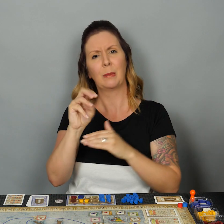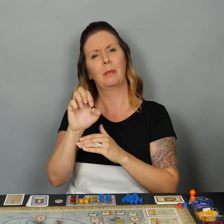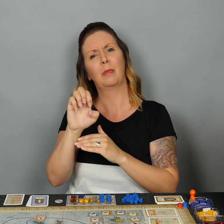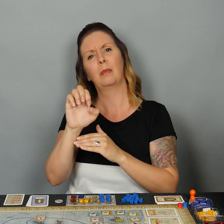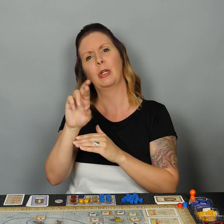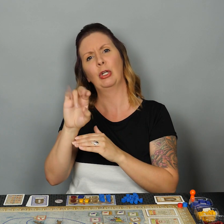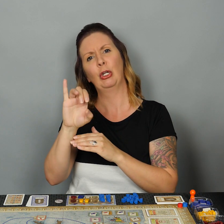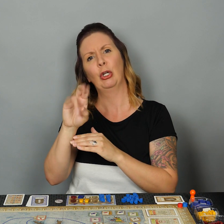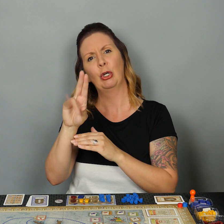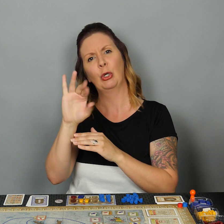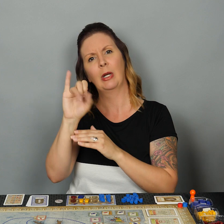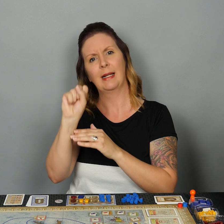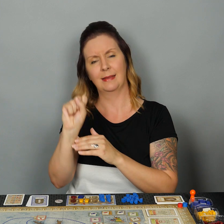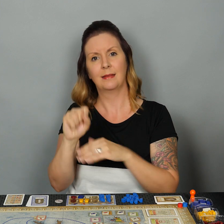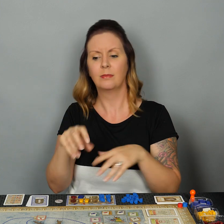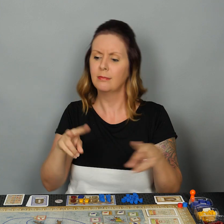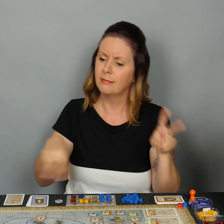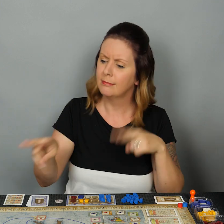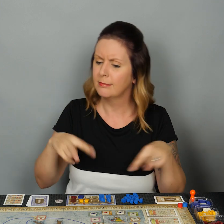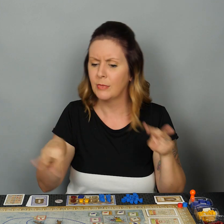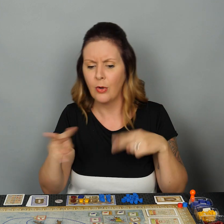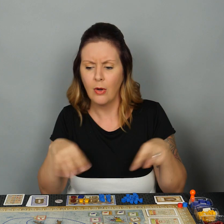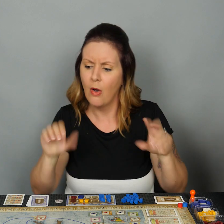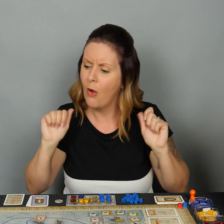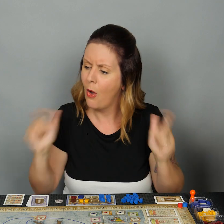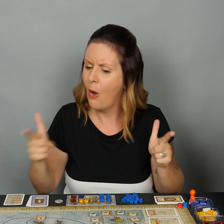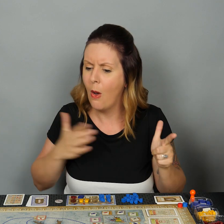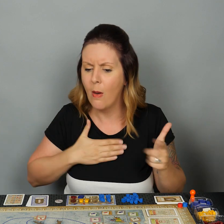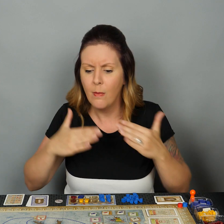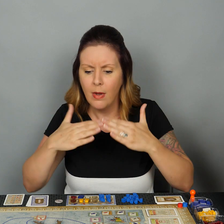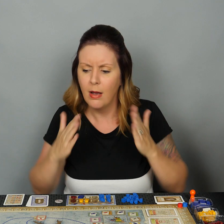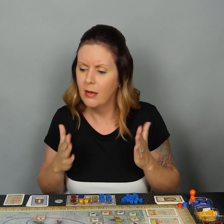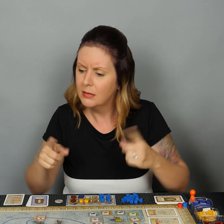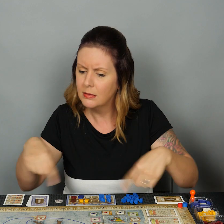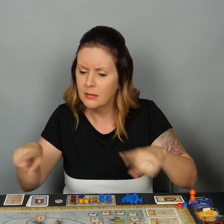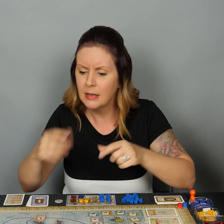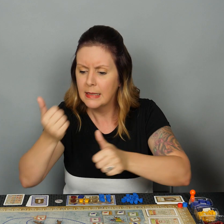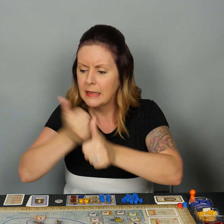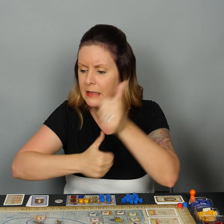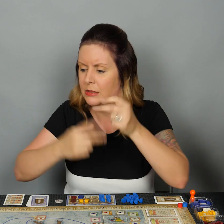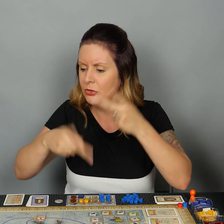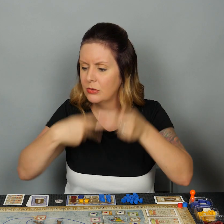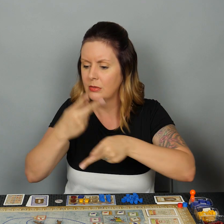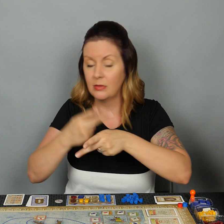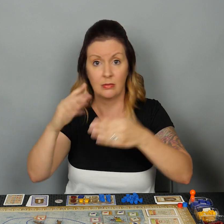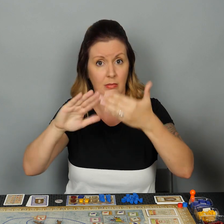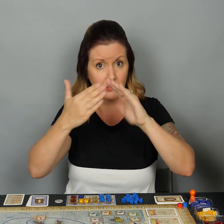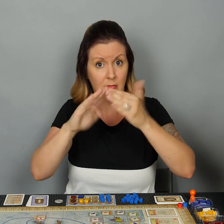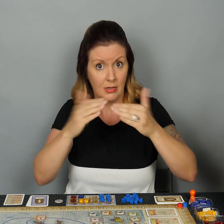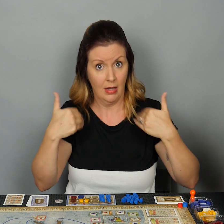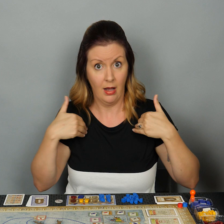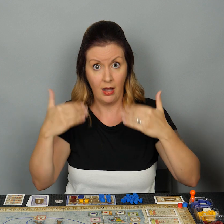Next is Mercurius. Look at all of the types of cities in which you have houses.